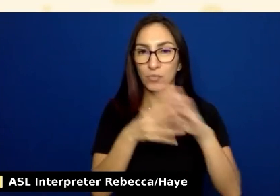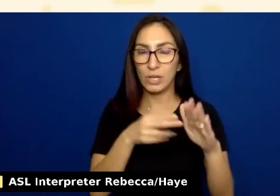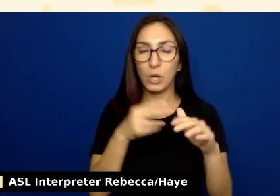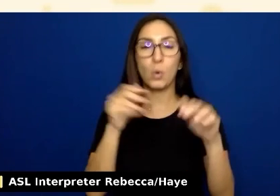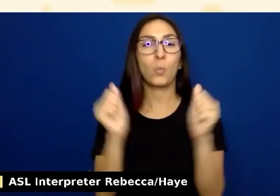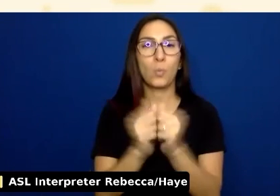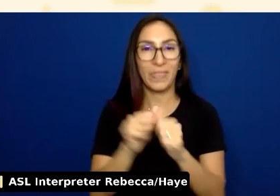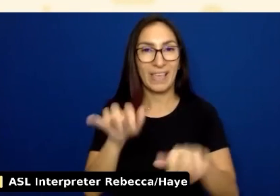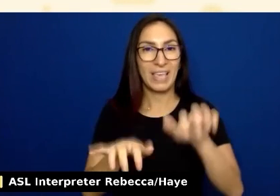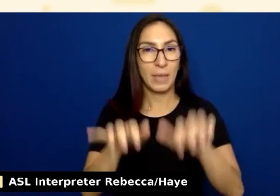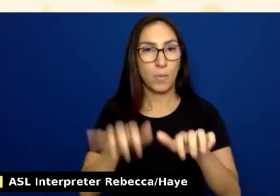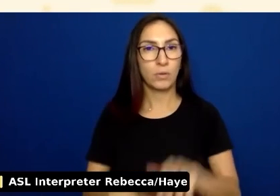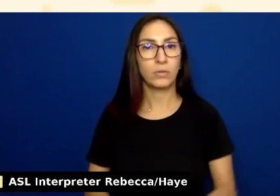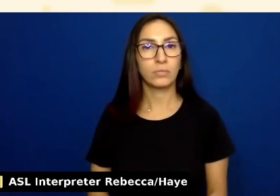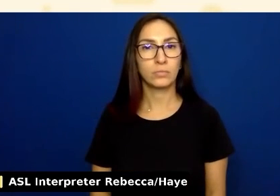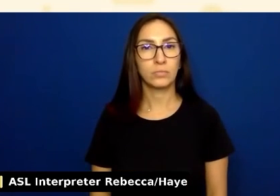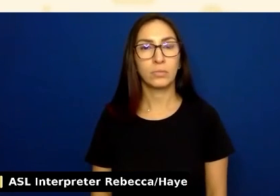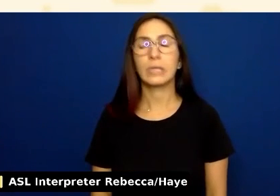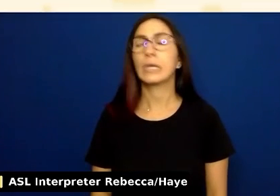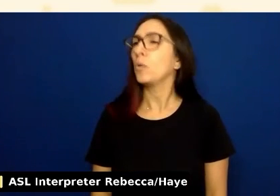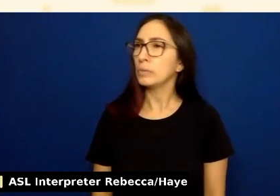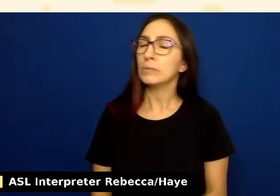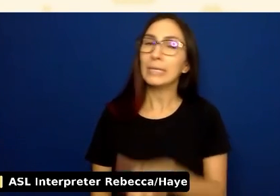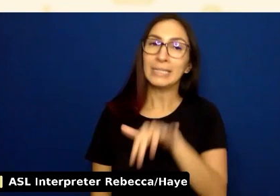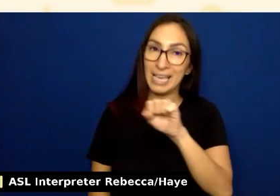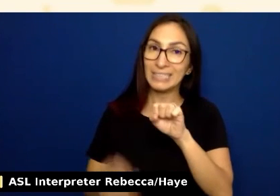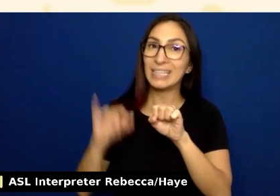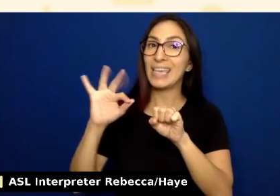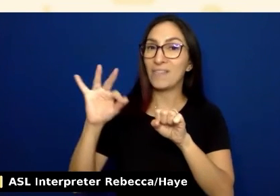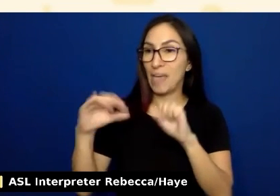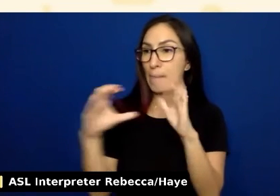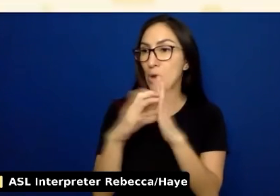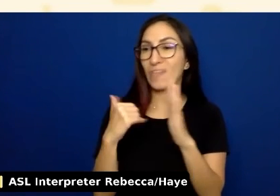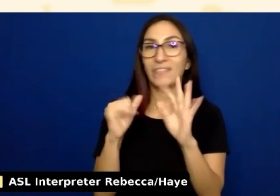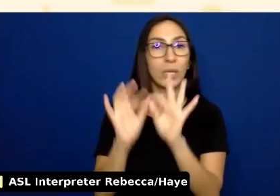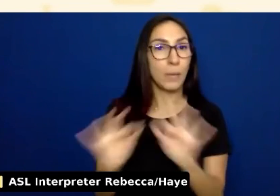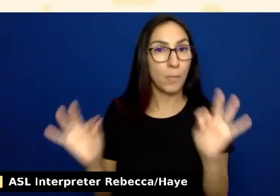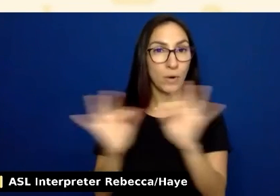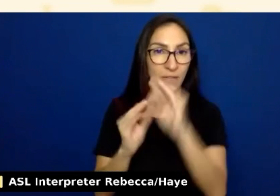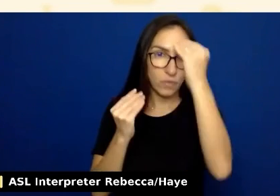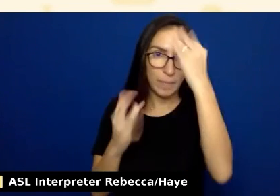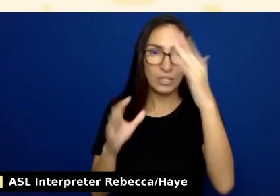Yes, because if that paragraph has important information, we can read it with a keyboard using arrow keys.